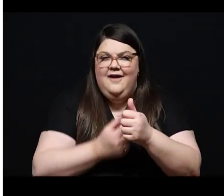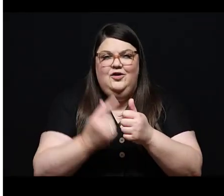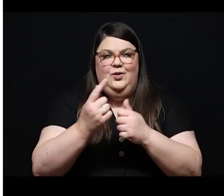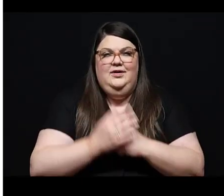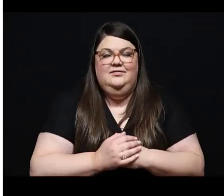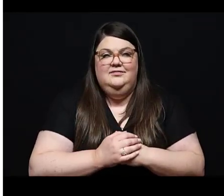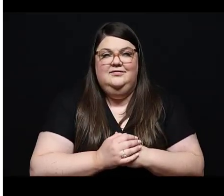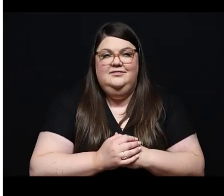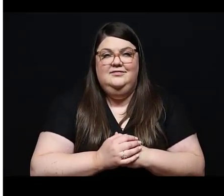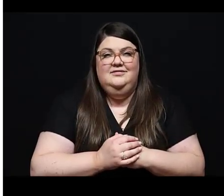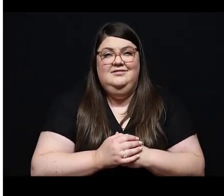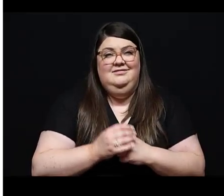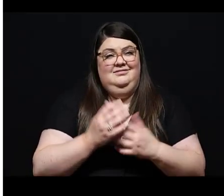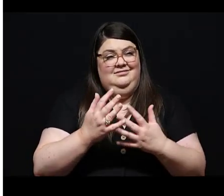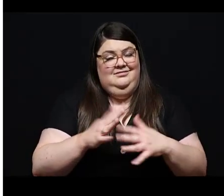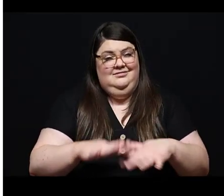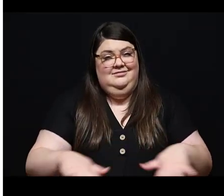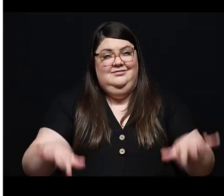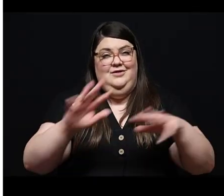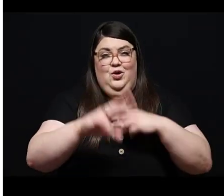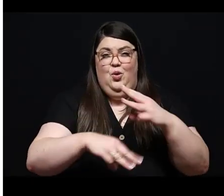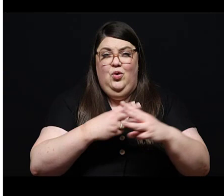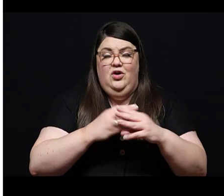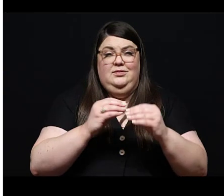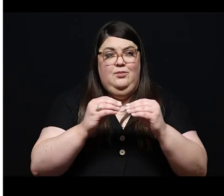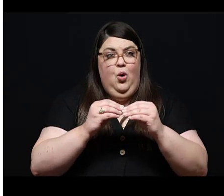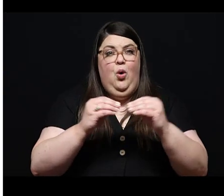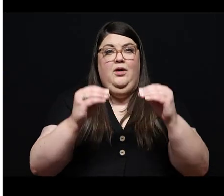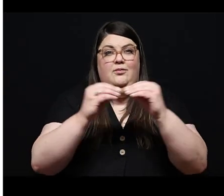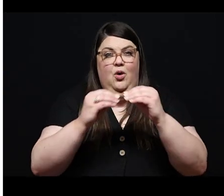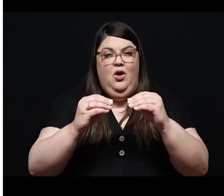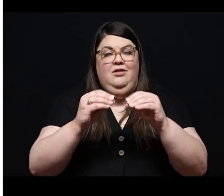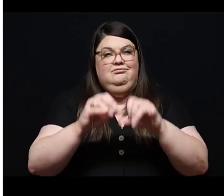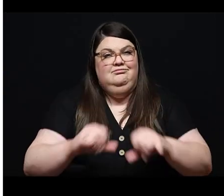In an increasingly digital world, access to digital information is essential.